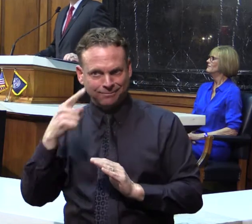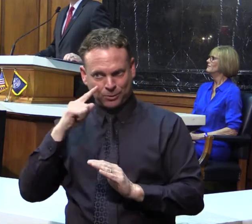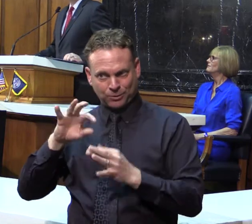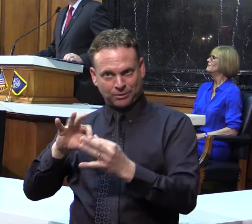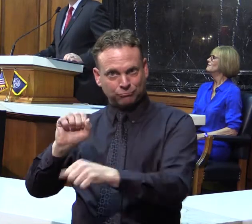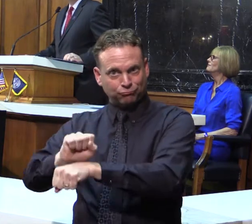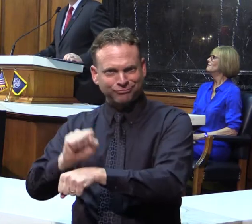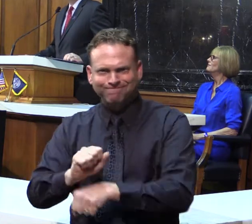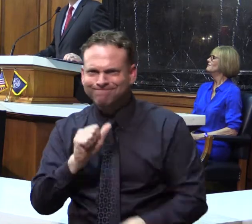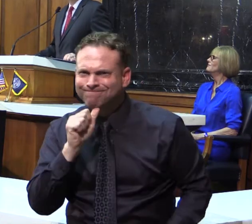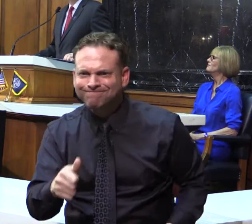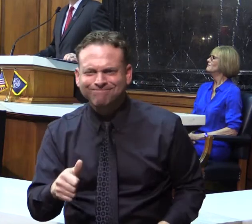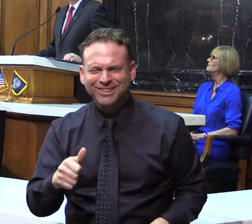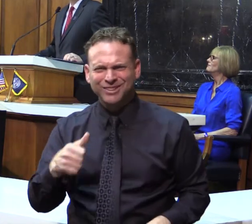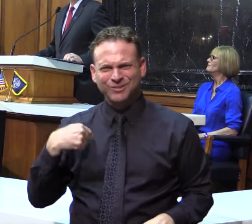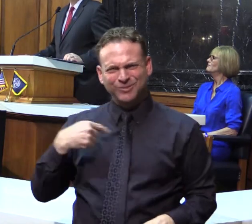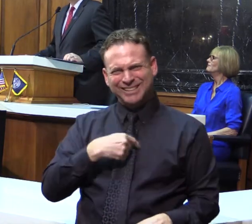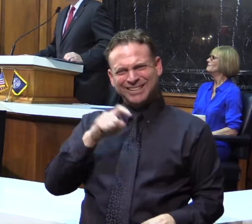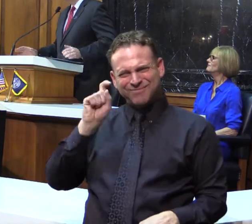a post-secondary education.